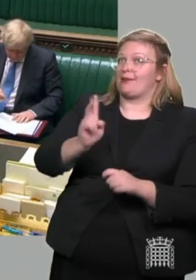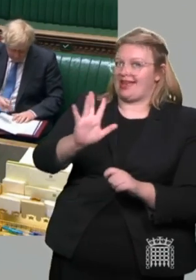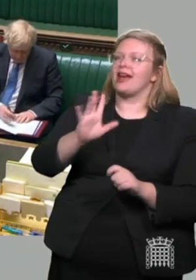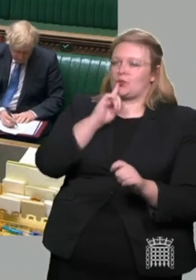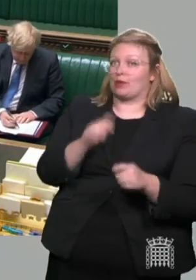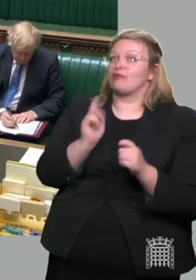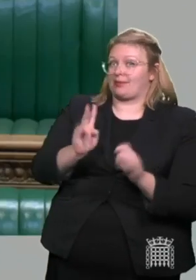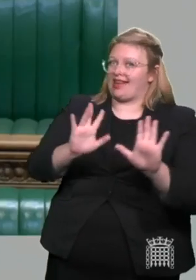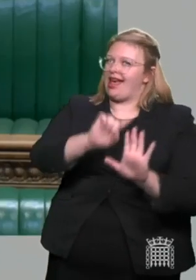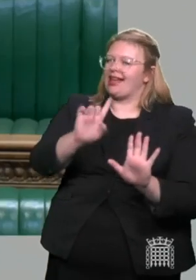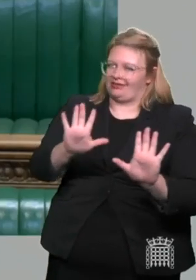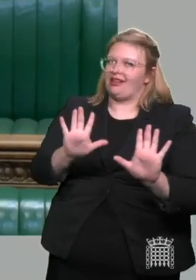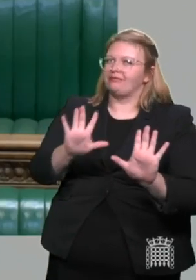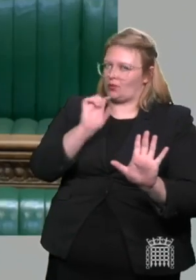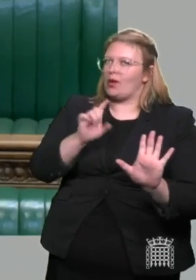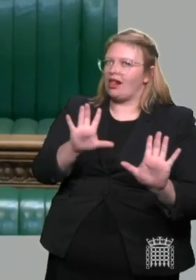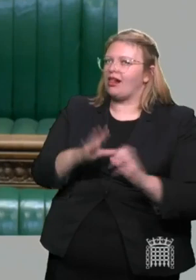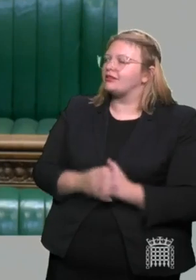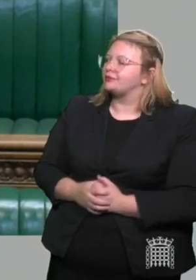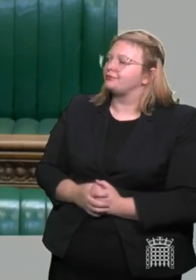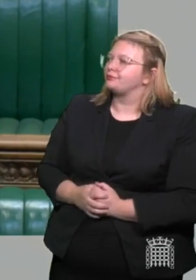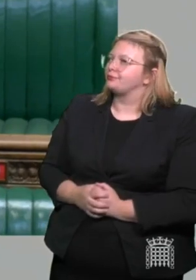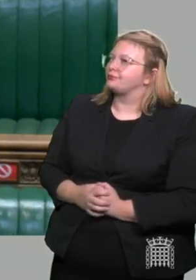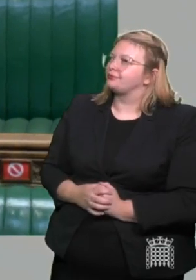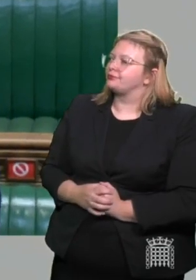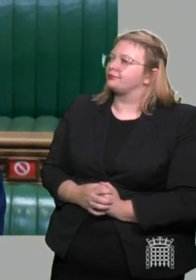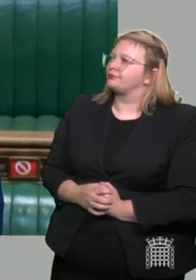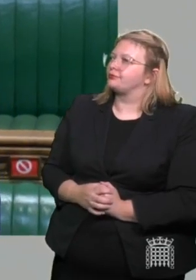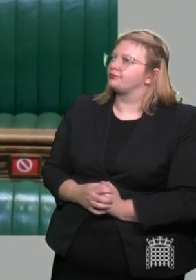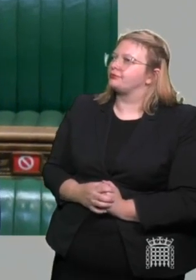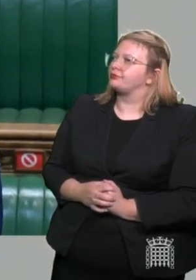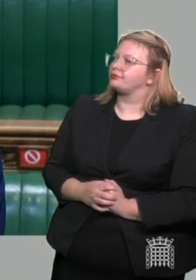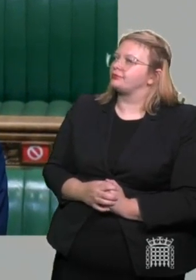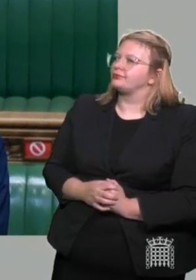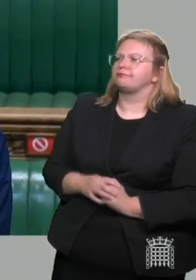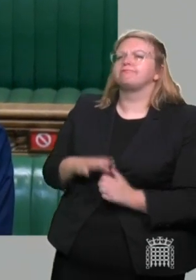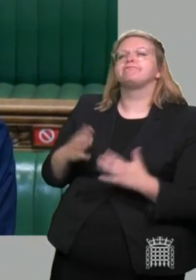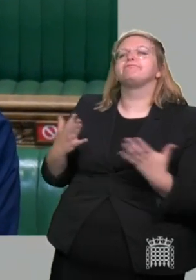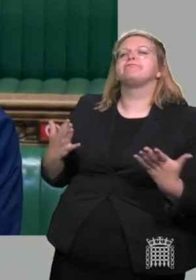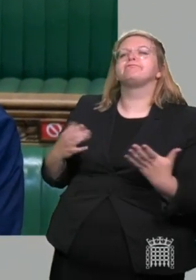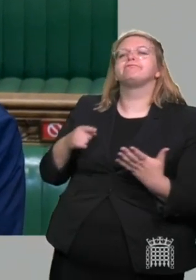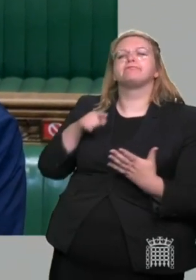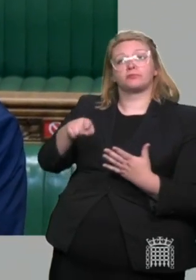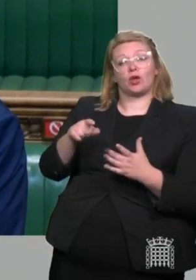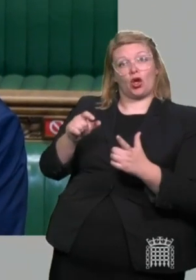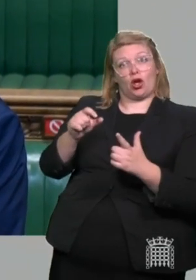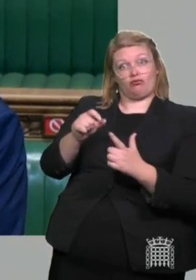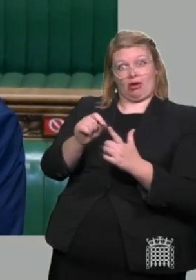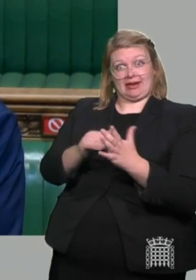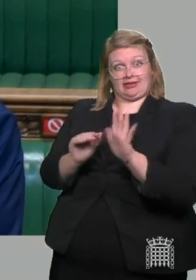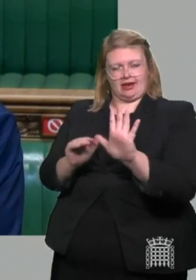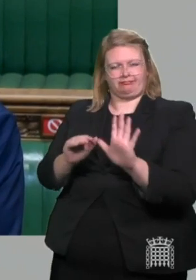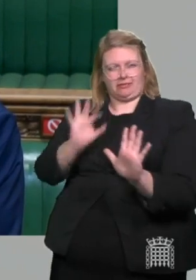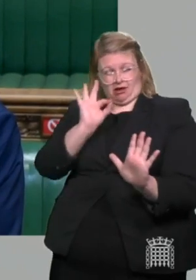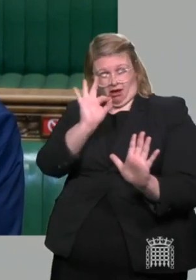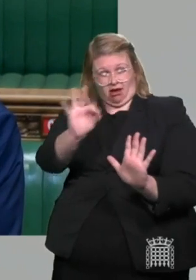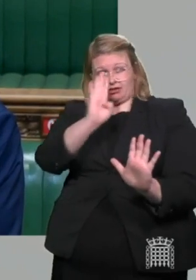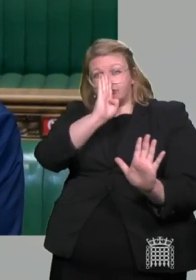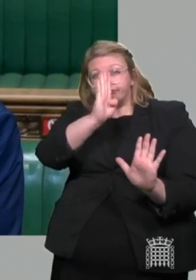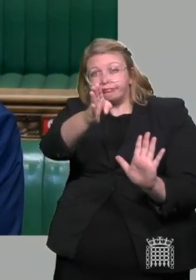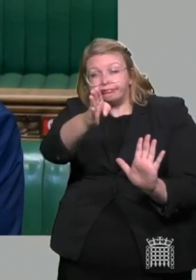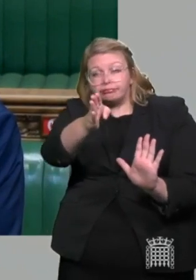believe you me. Who initially —and “initially” is the key word here—paid for the redecoration